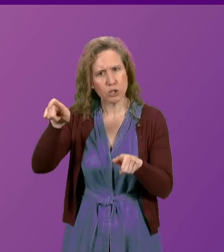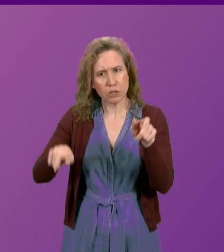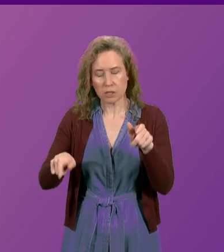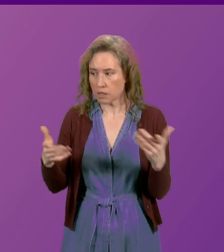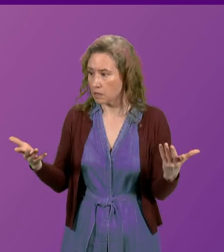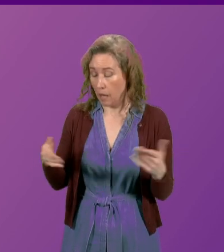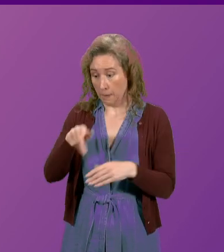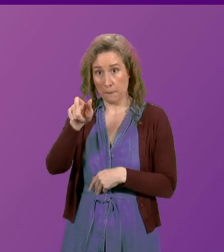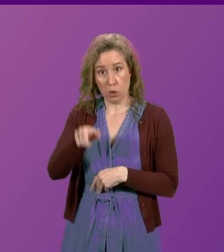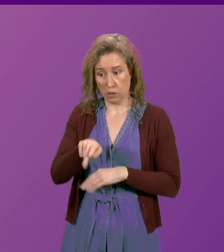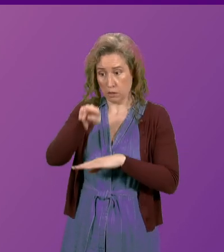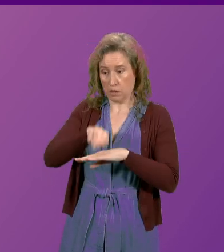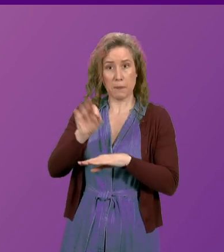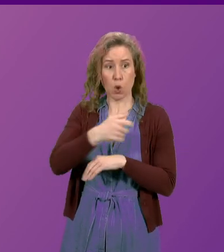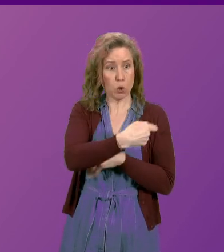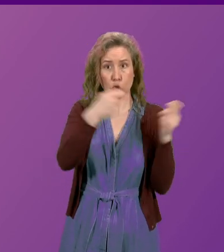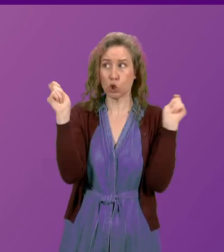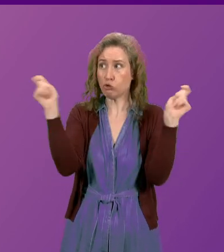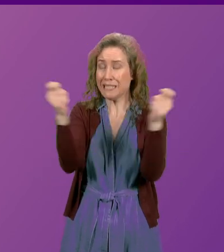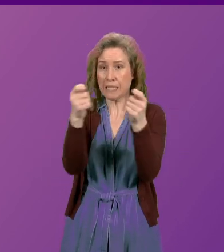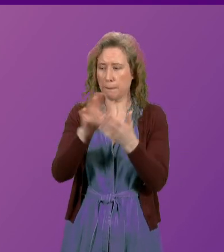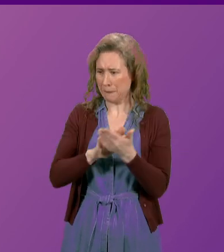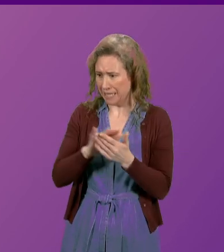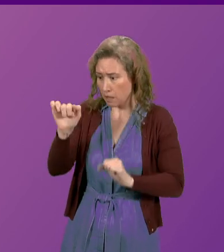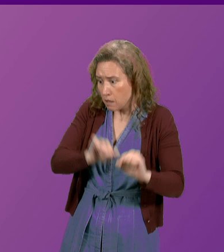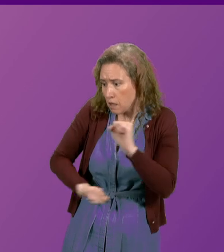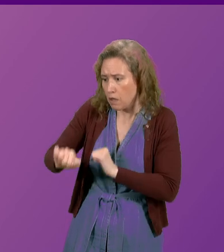round the patient. So, if they are being bed bathed or need a bed pan,